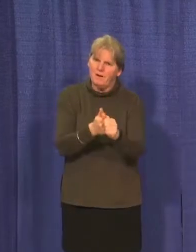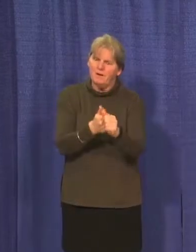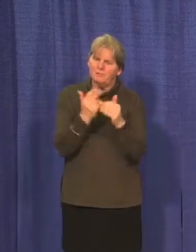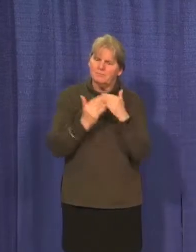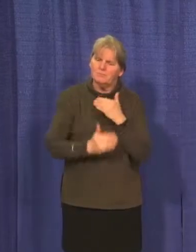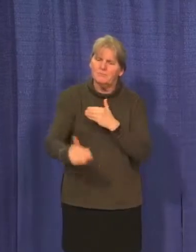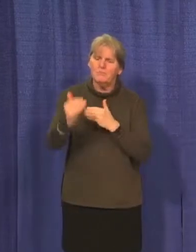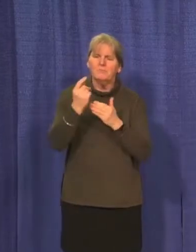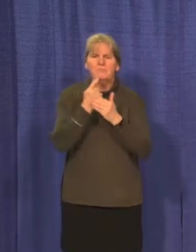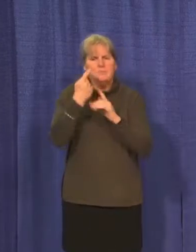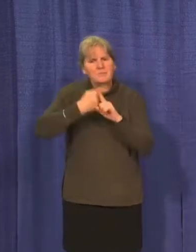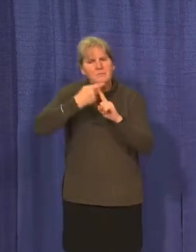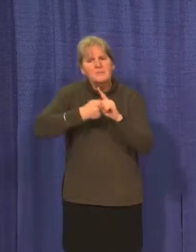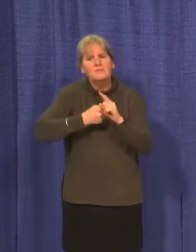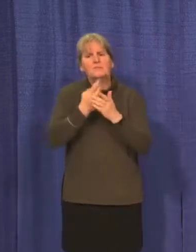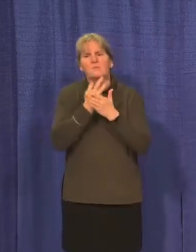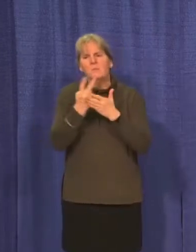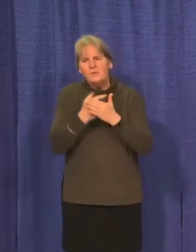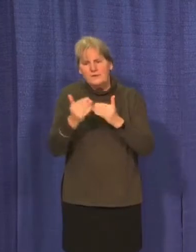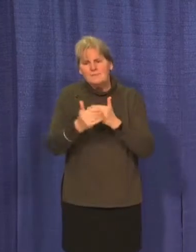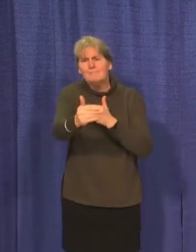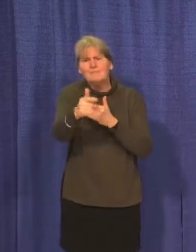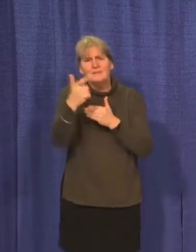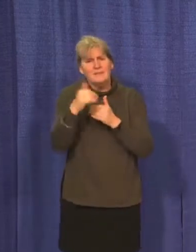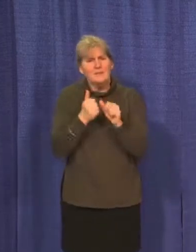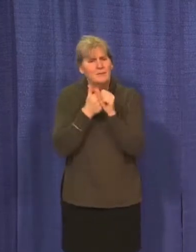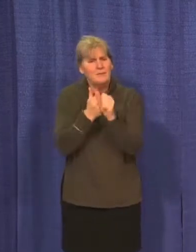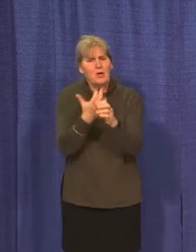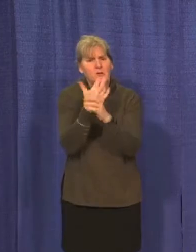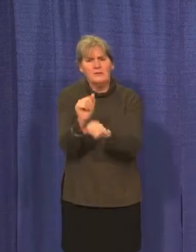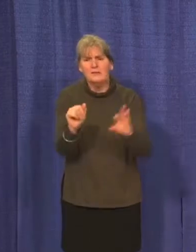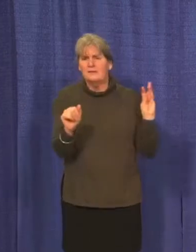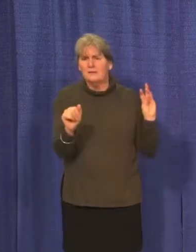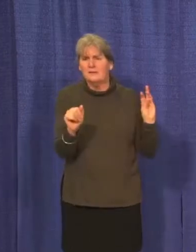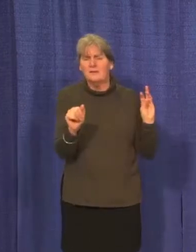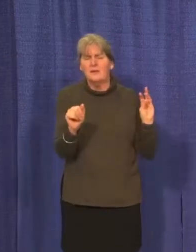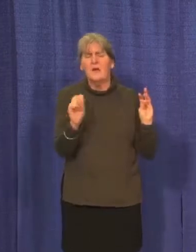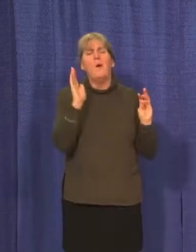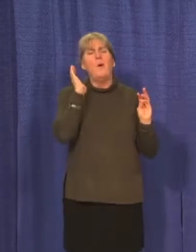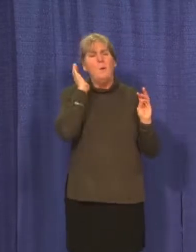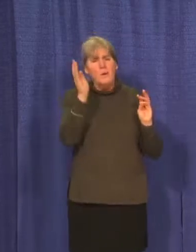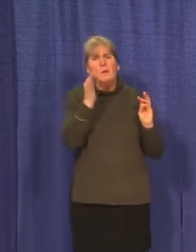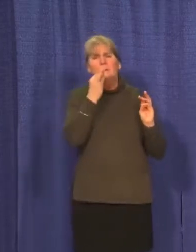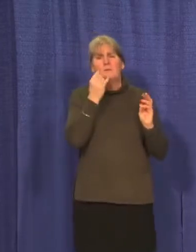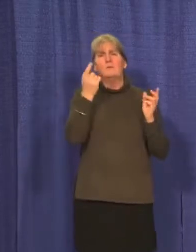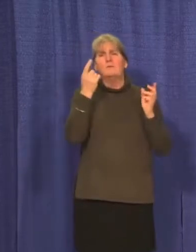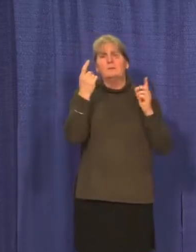this in the weeks and months ahead of us. But we also will get there vaccine with a vaccine, and let